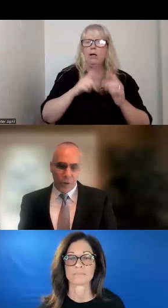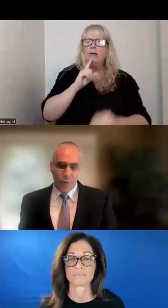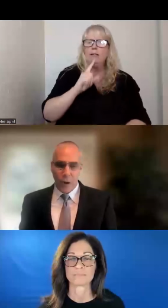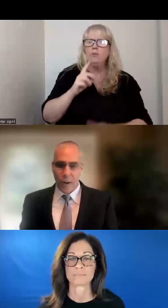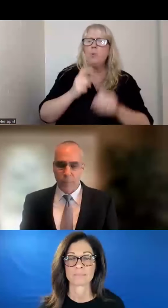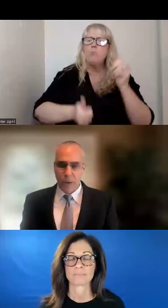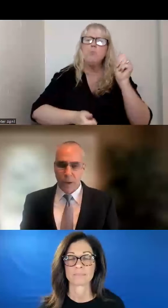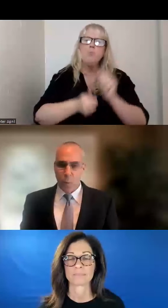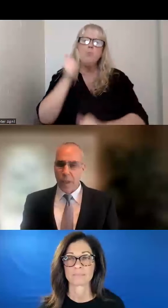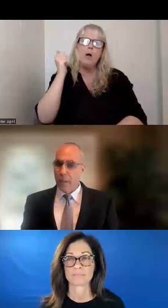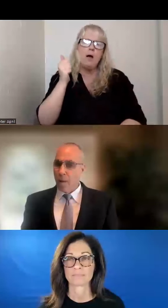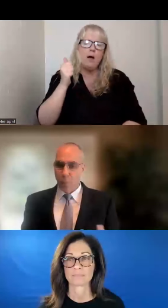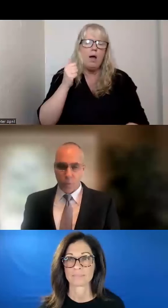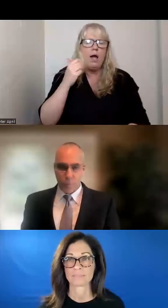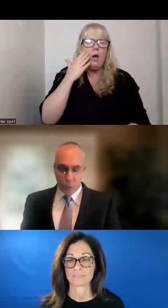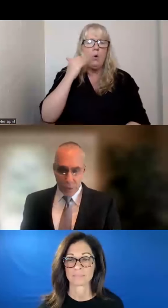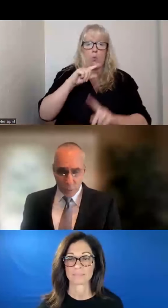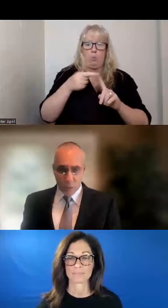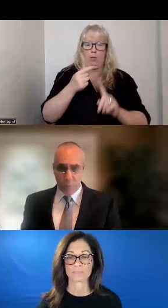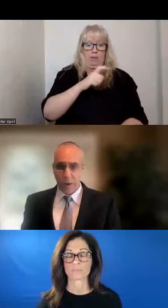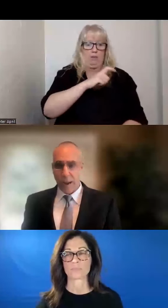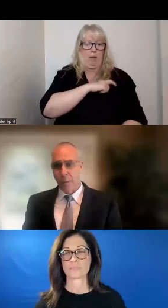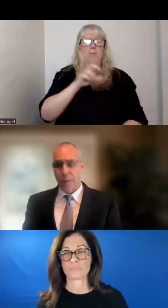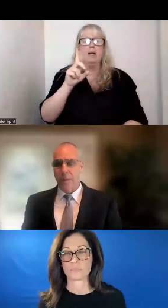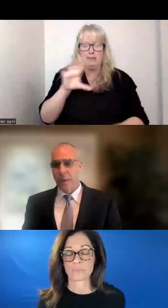MAJORITY OF TIMES, WHEN LAW ENFORCEMENT DOES RESPOND WITH THESE